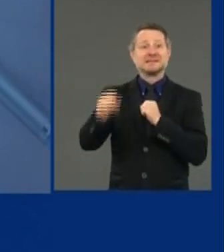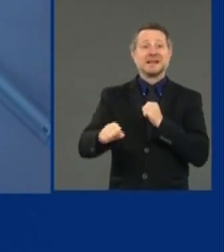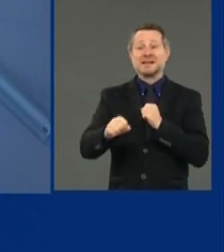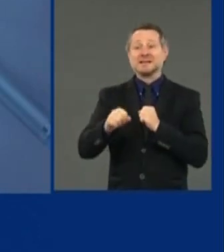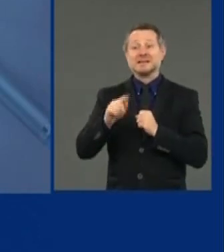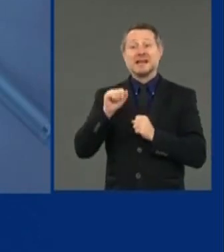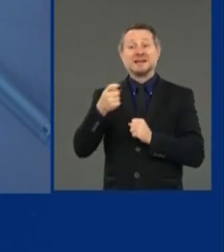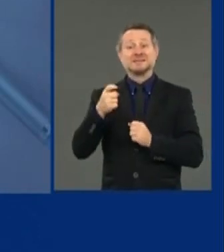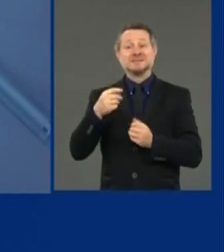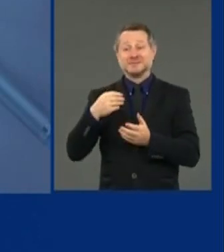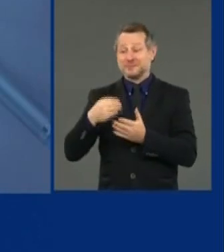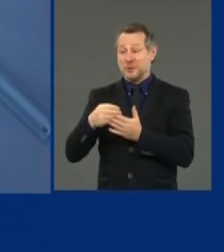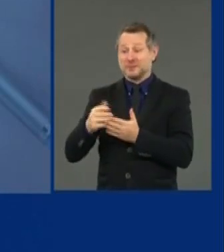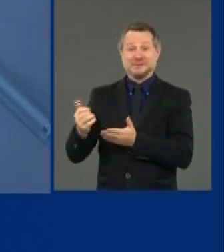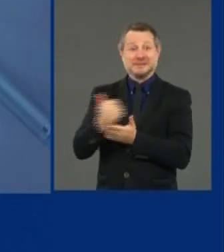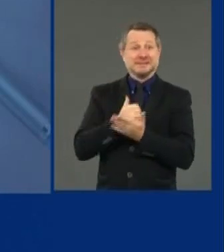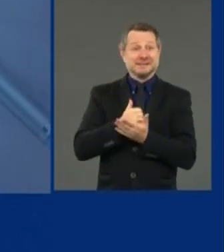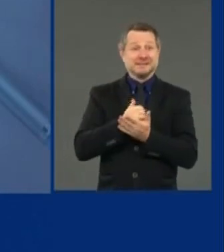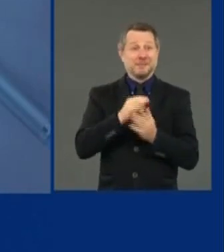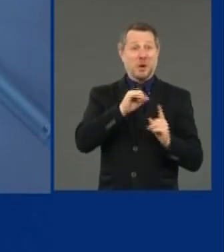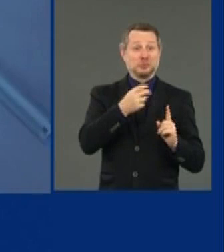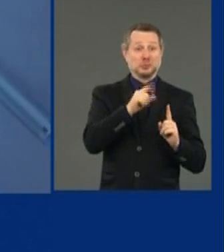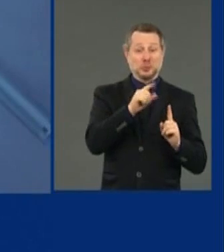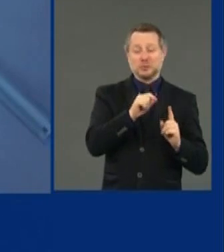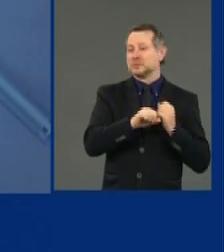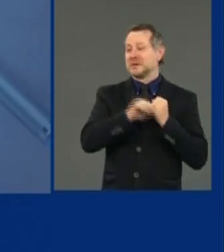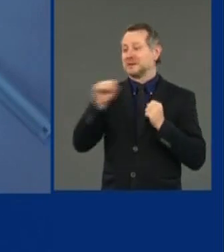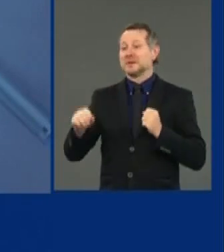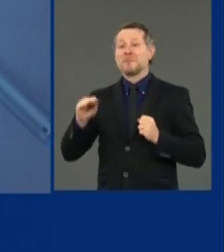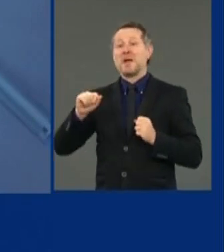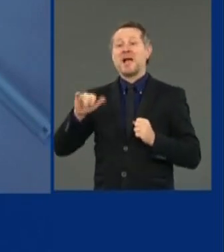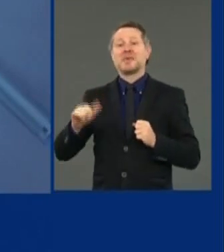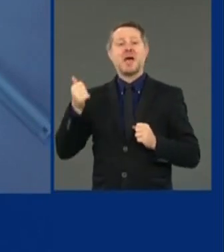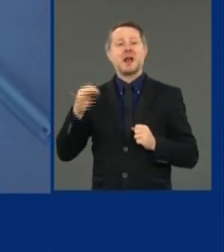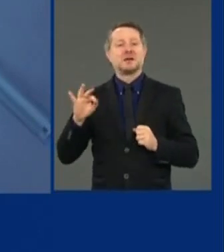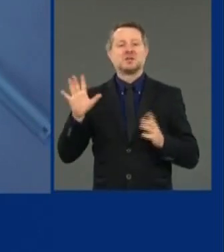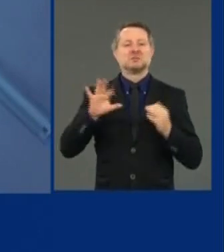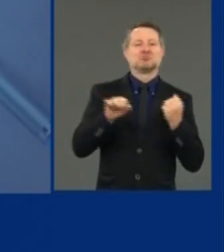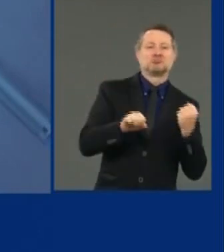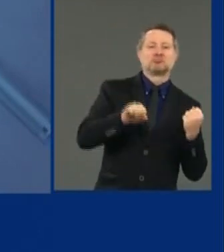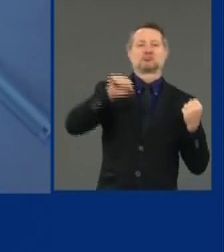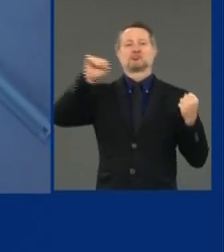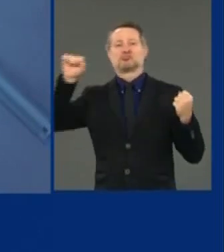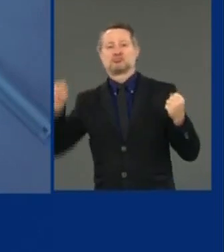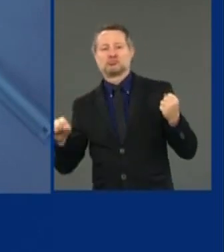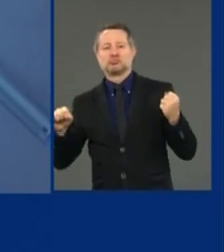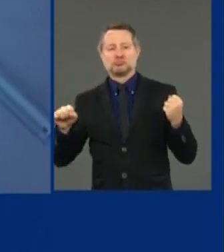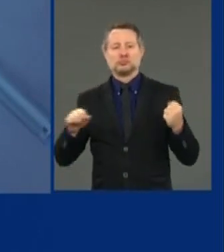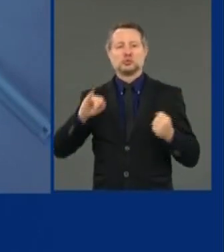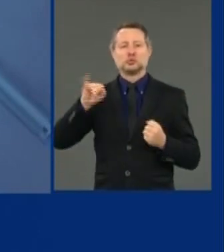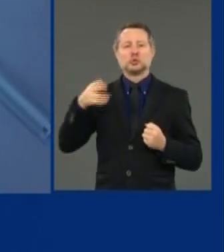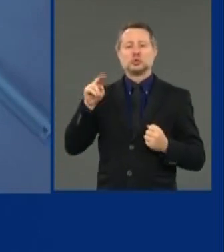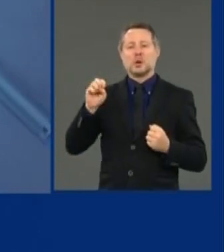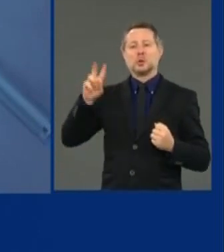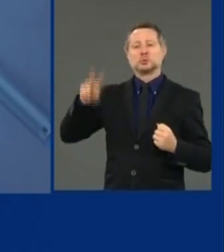TAX FILING. WE EXTENDED IT FROM MARCH 20 TO MAY 19. WE'RE NOW GOING TO EXTEND IT TO JUNE 22, WE UNDERSTAND THAT THEY